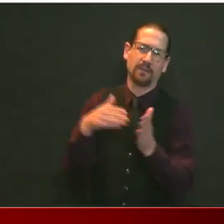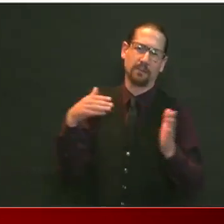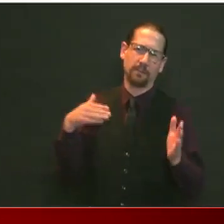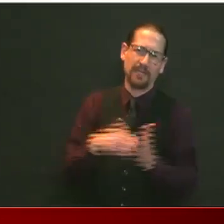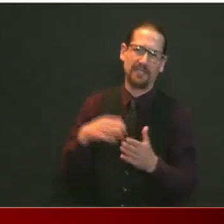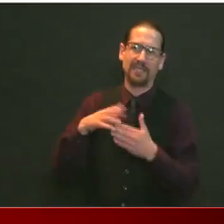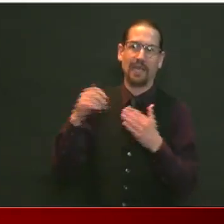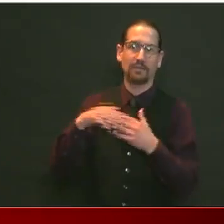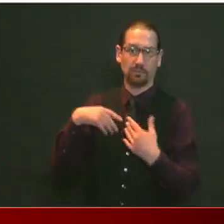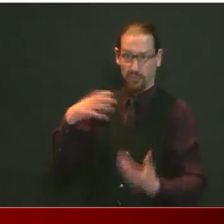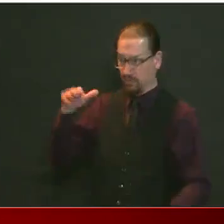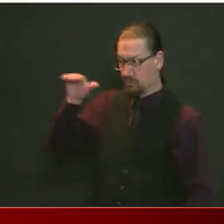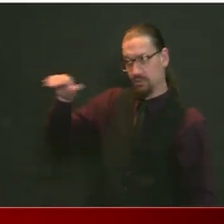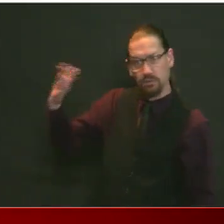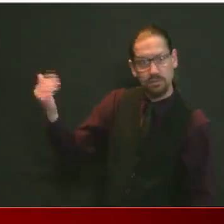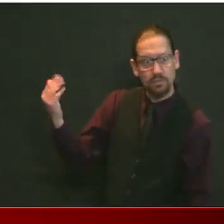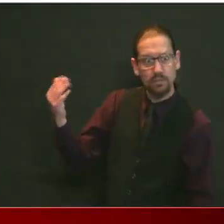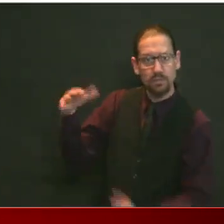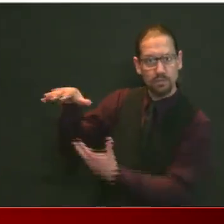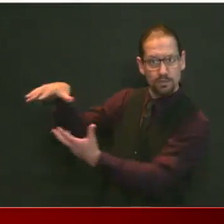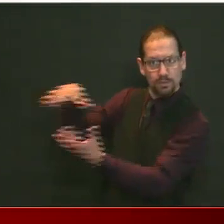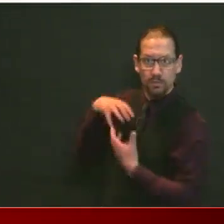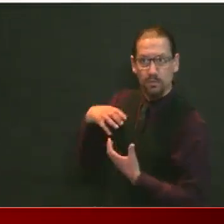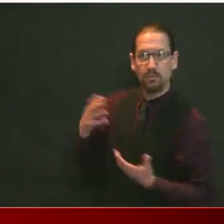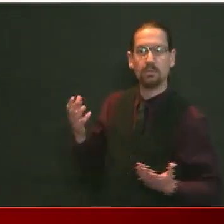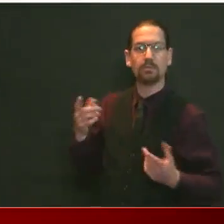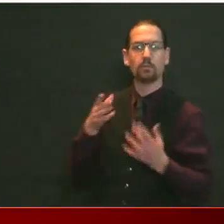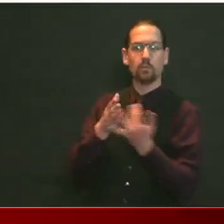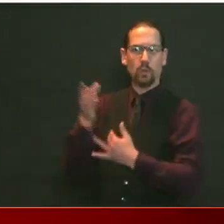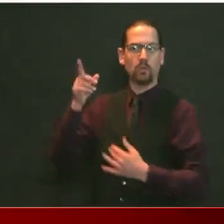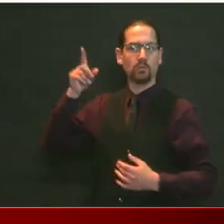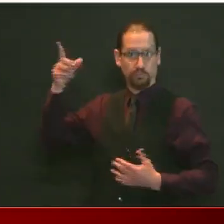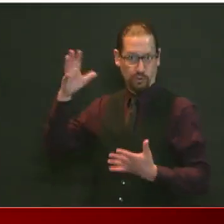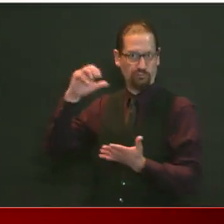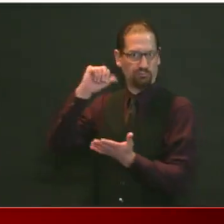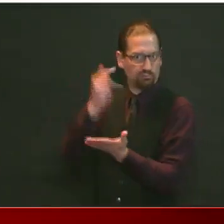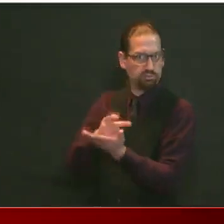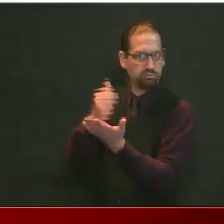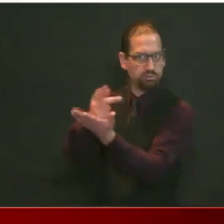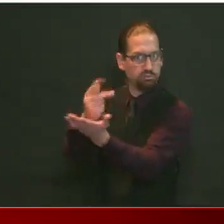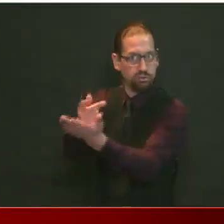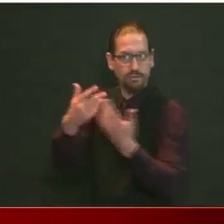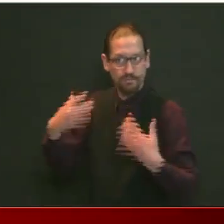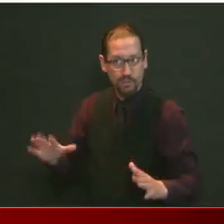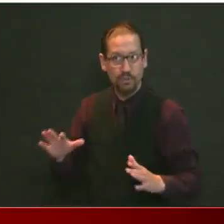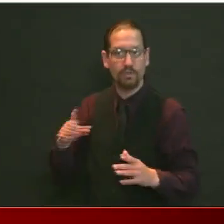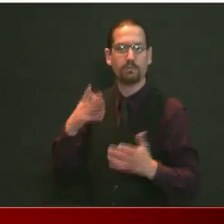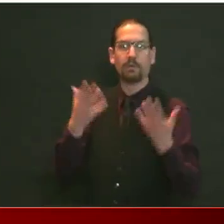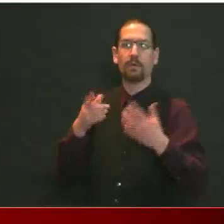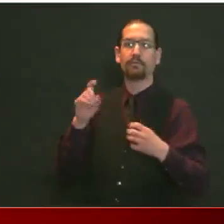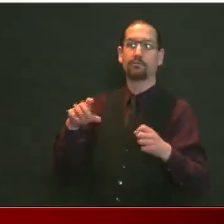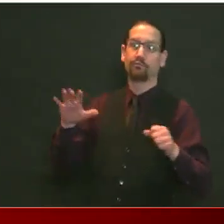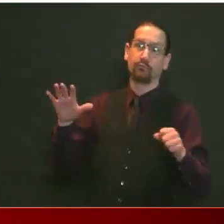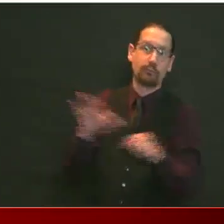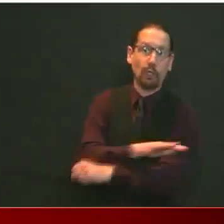WOULD SEND BILLIONS OF DOLLARS TO THE STATE OF RHODE ISLAND. WE COULD SAFELY ASSUME THAT IT WON'T GET THROUGH